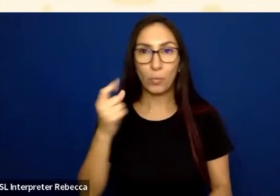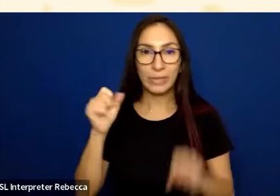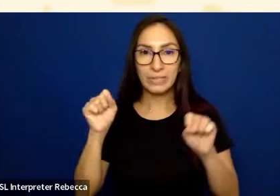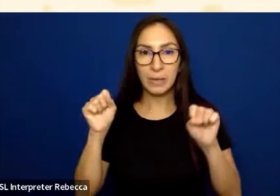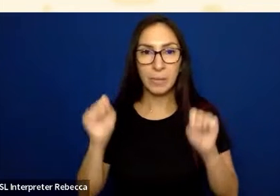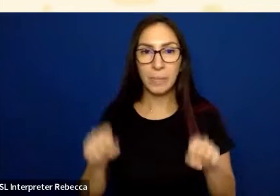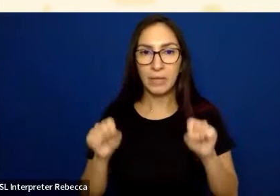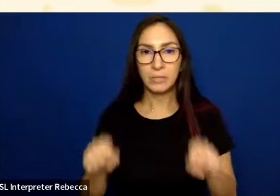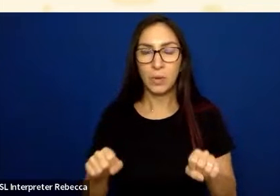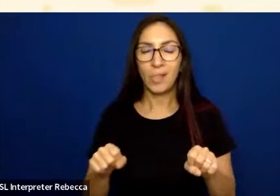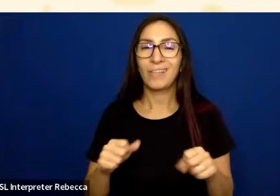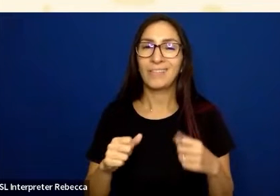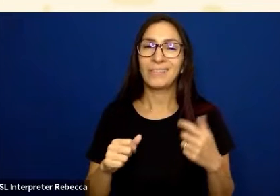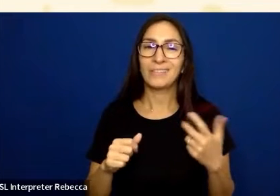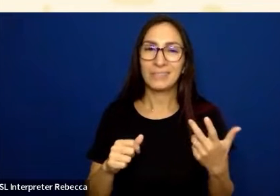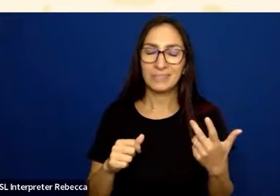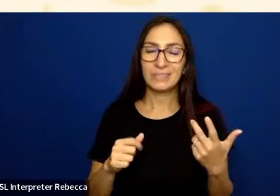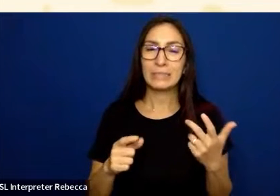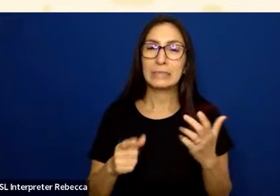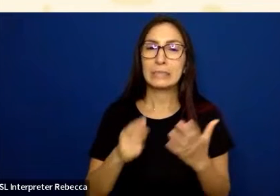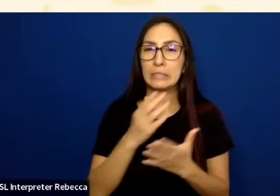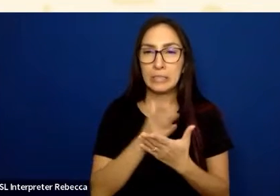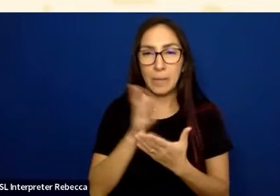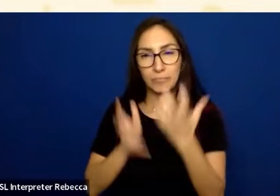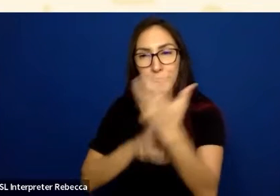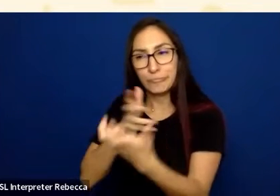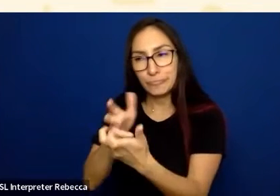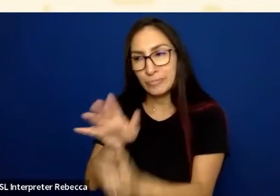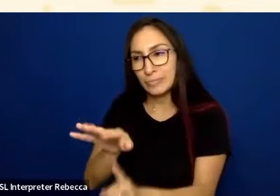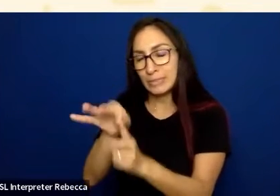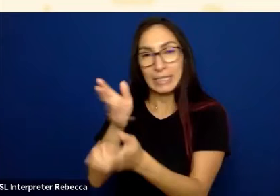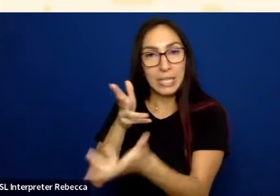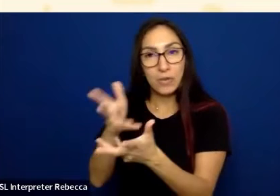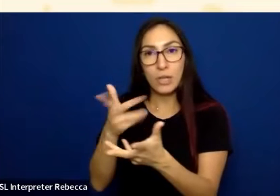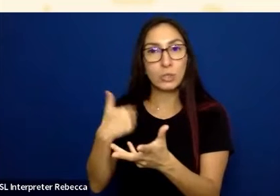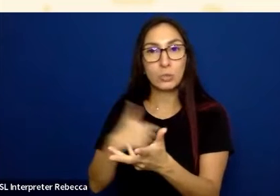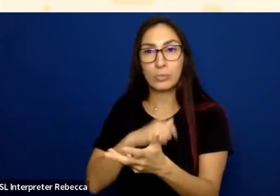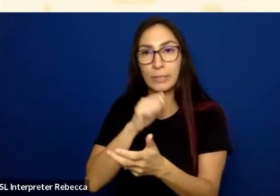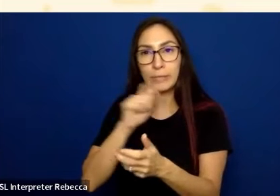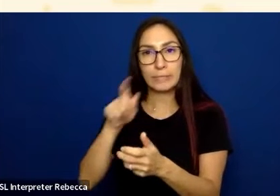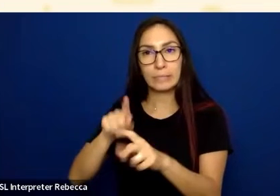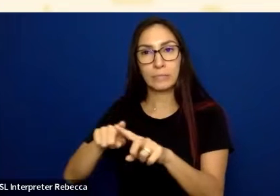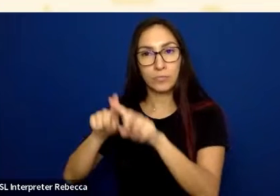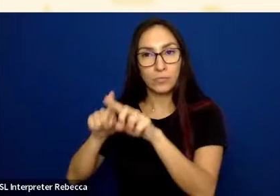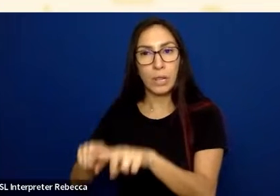There are certain custom interactions of which we have to rely on custom components.